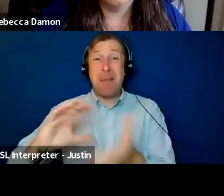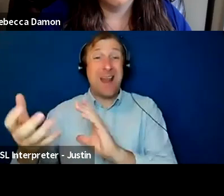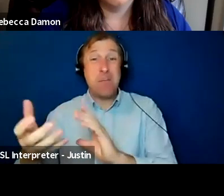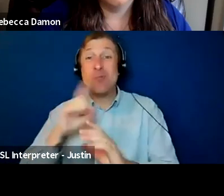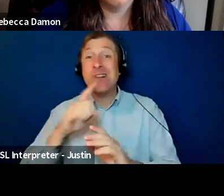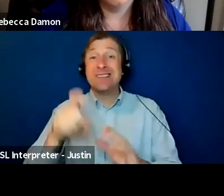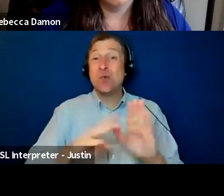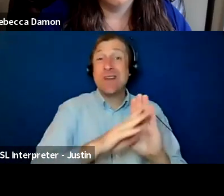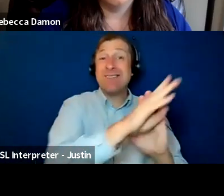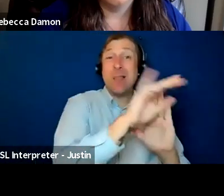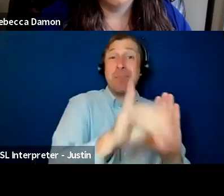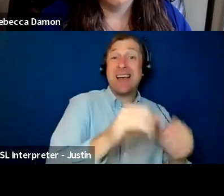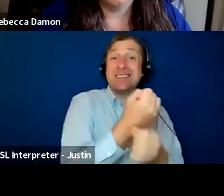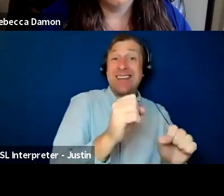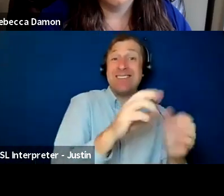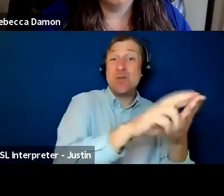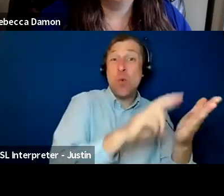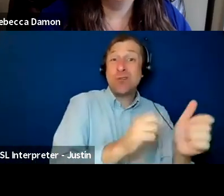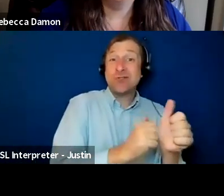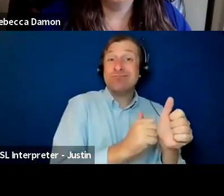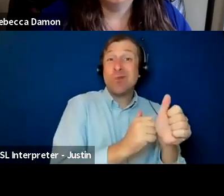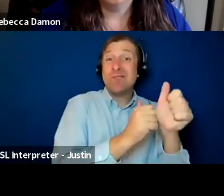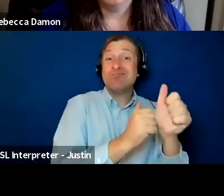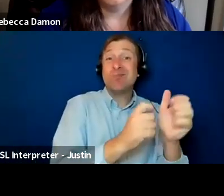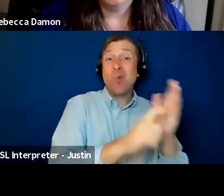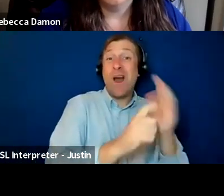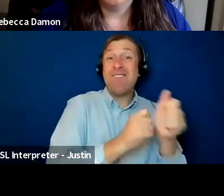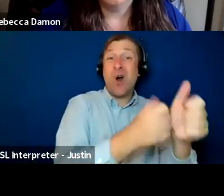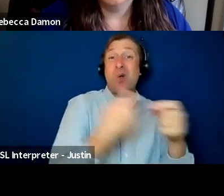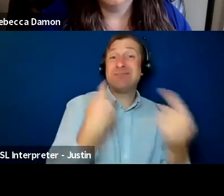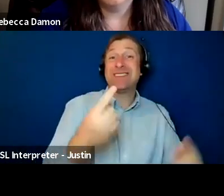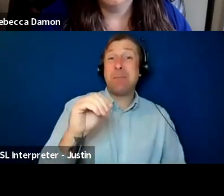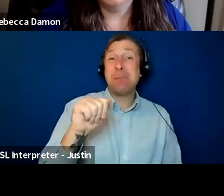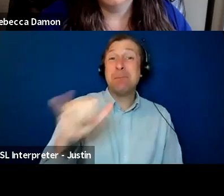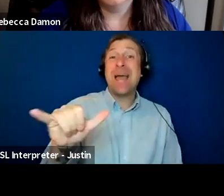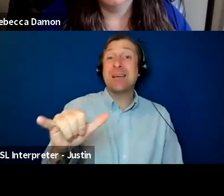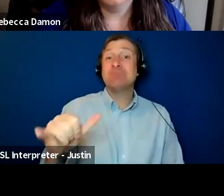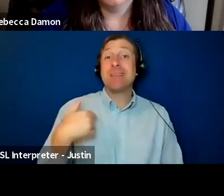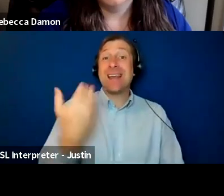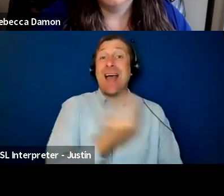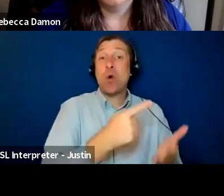since late April, early May and in the negotiations with the AMPTP, since June.